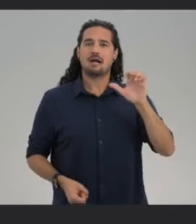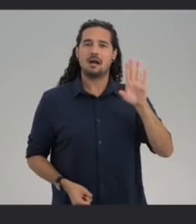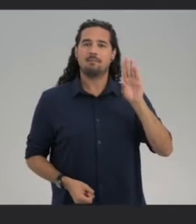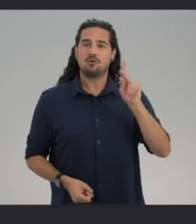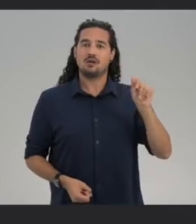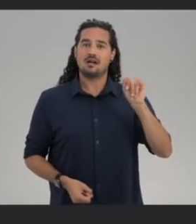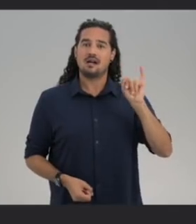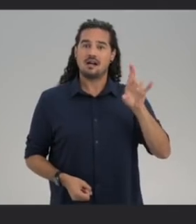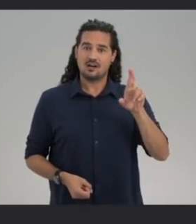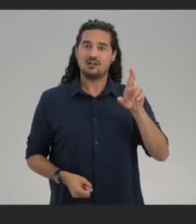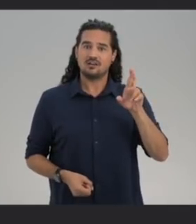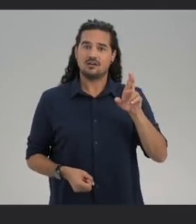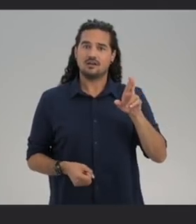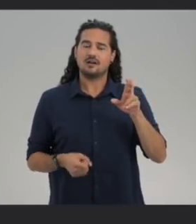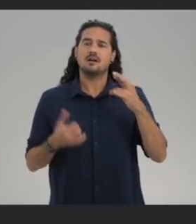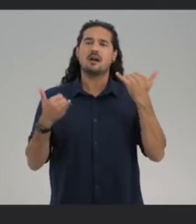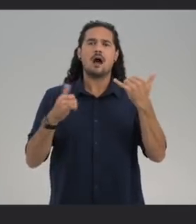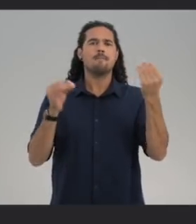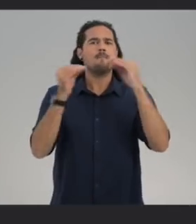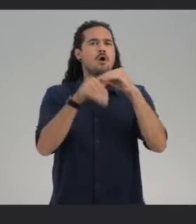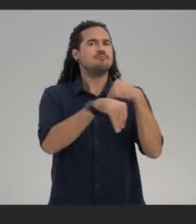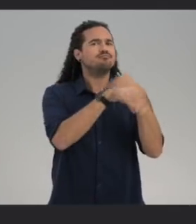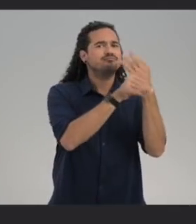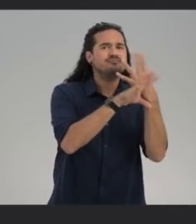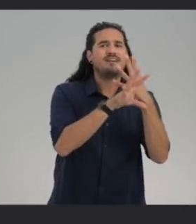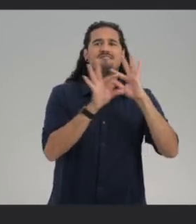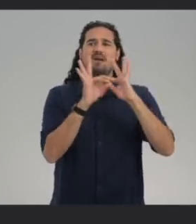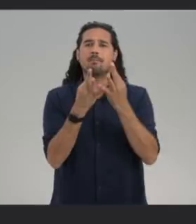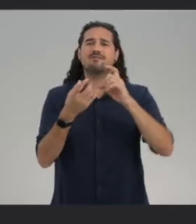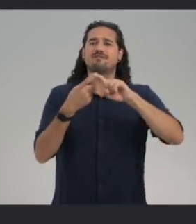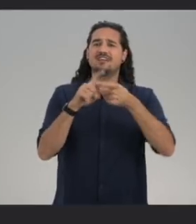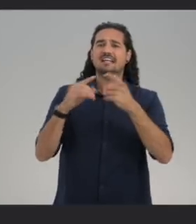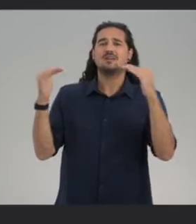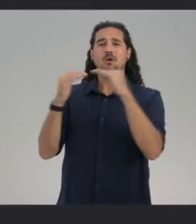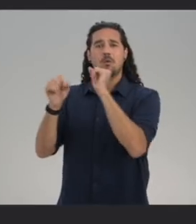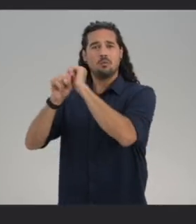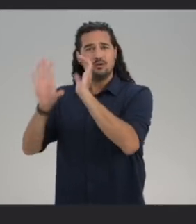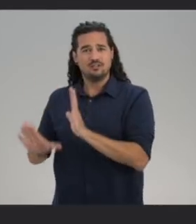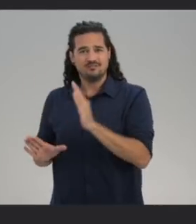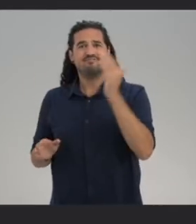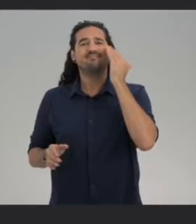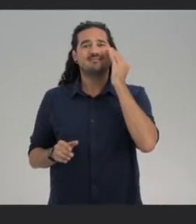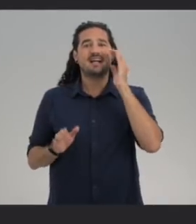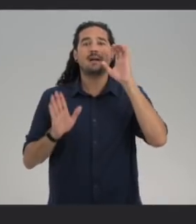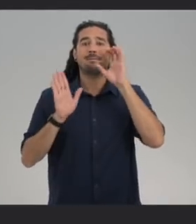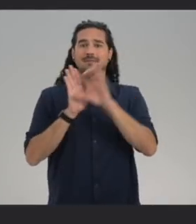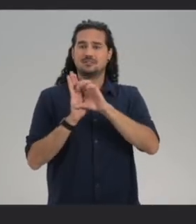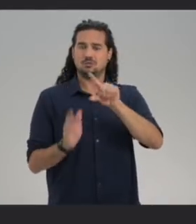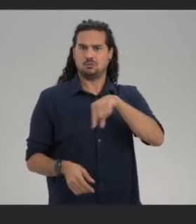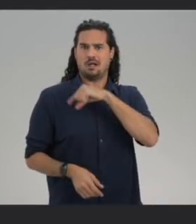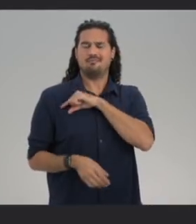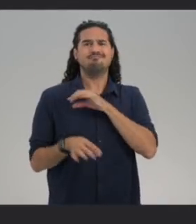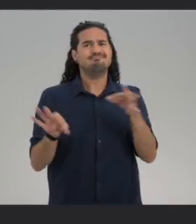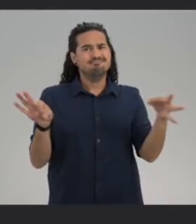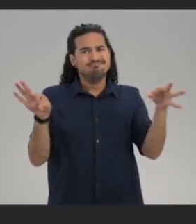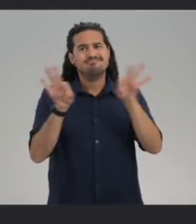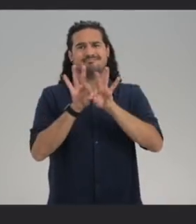And as users connect with friends, family and coworkers remotely, we know camera image quality matters even more.